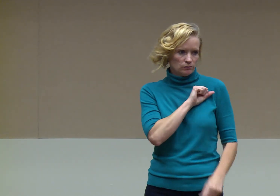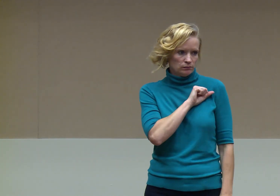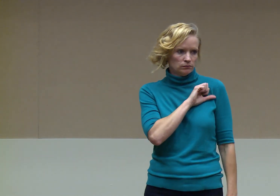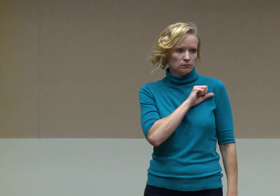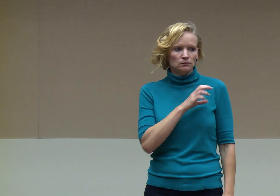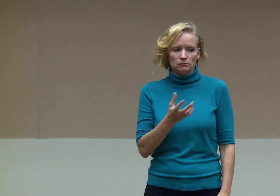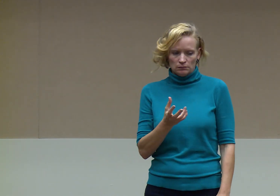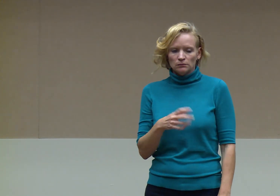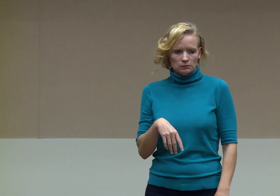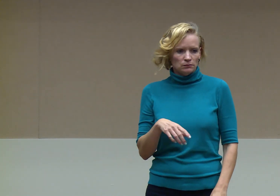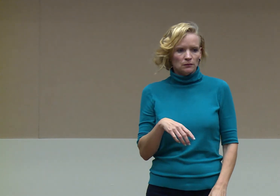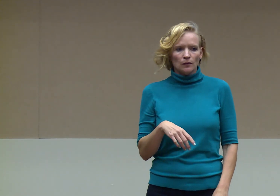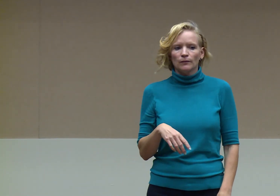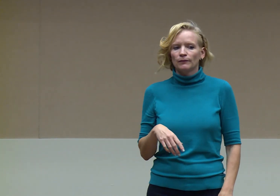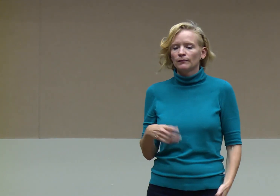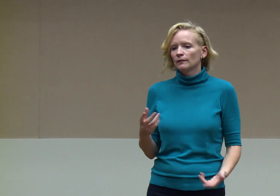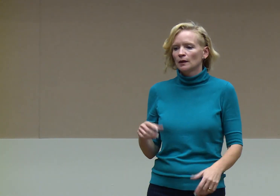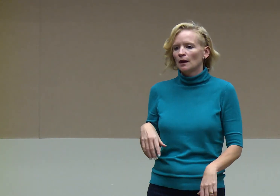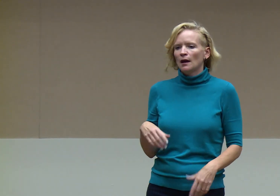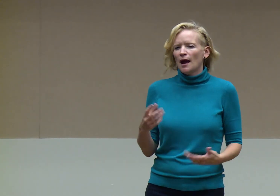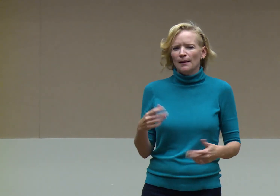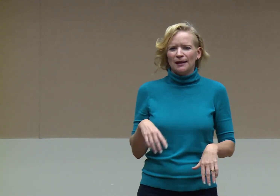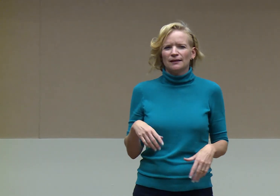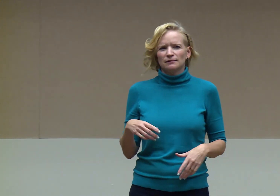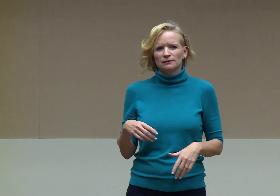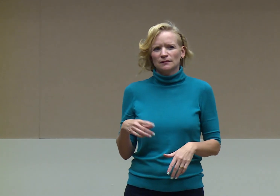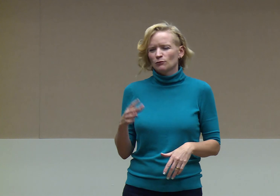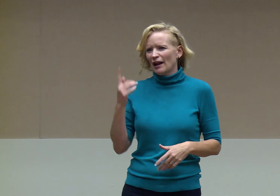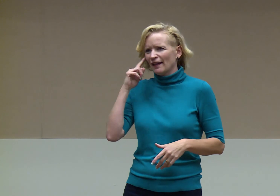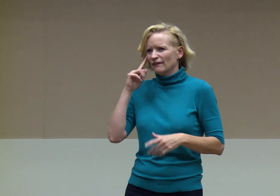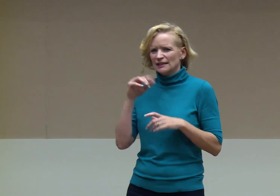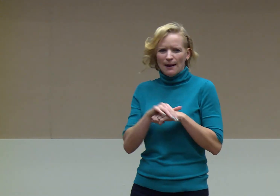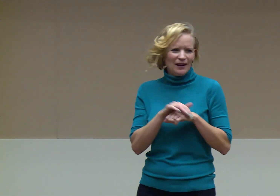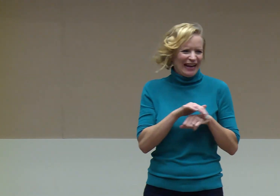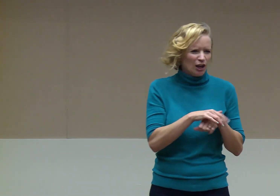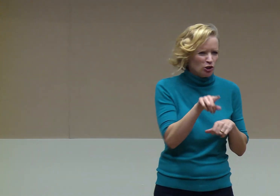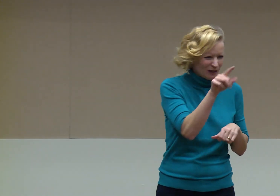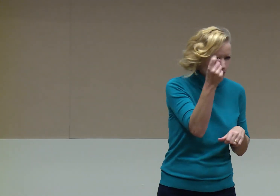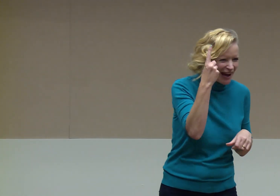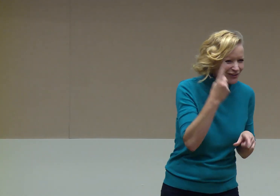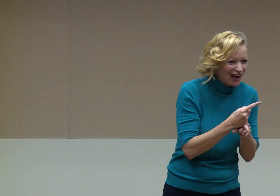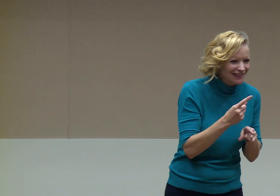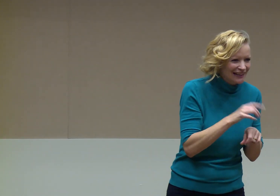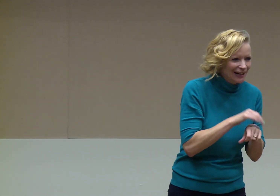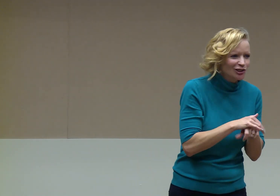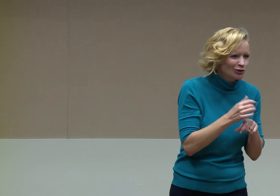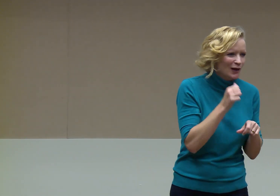and you'll say no, or the subject will respond no. I'm trying to think of an English example,